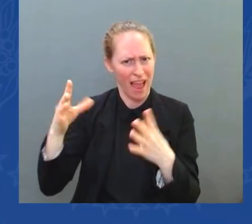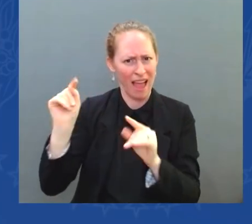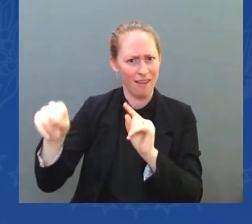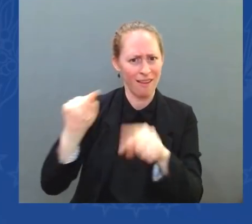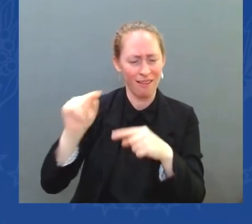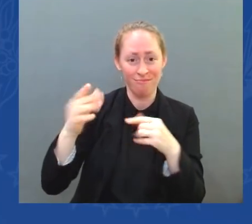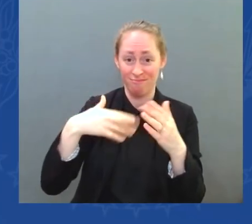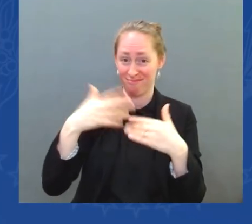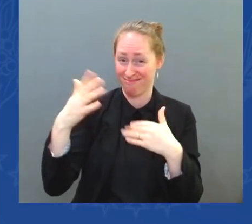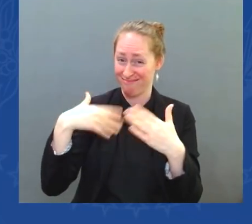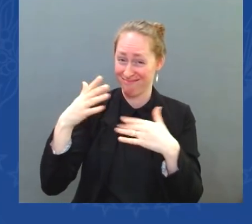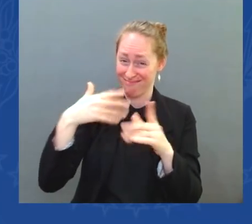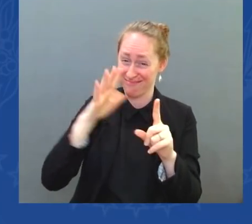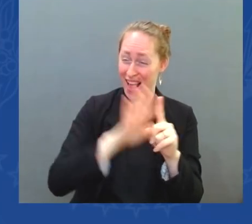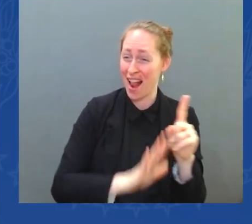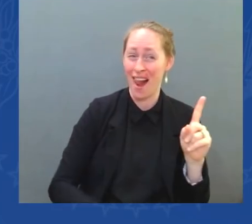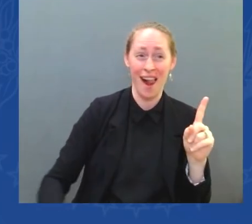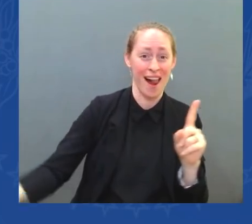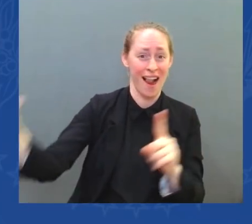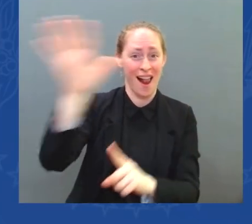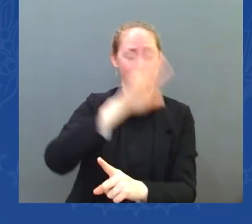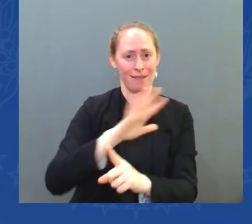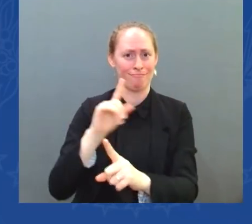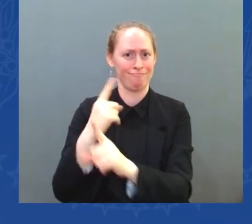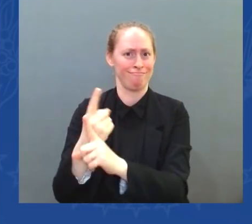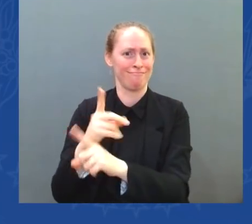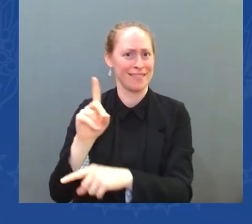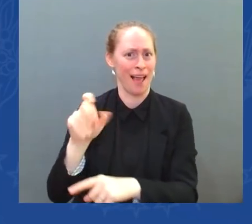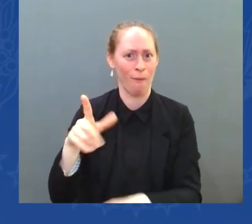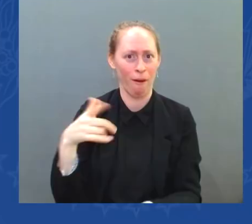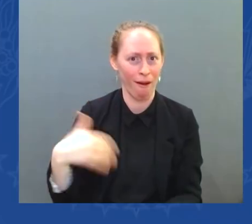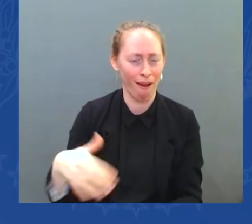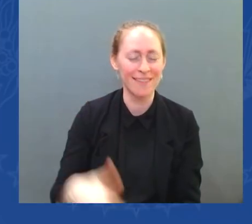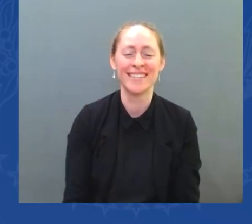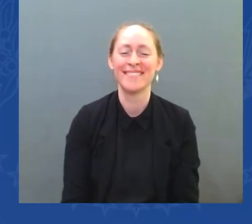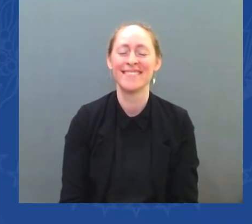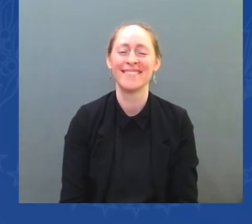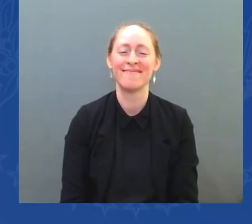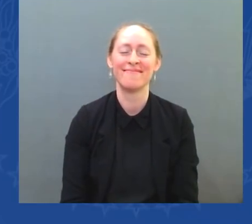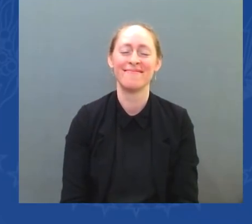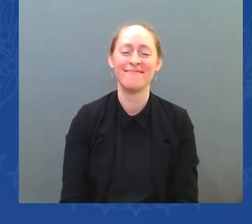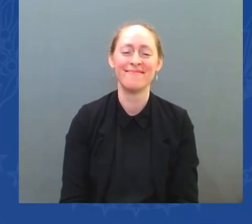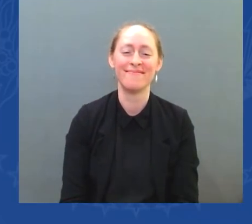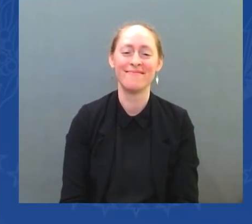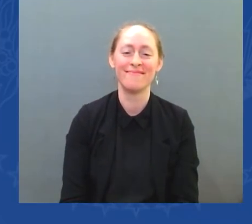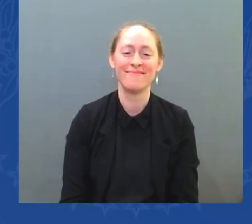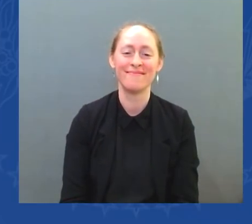And my state -- everybody thinks is a -- is a industrial state. It's a very rural state.